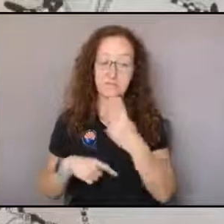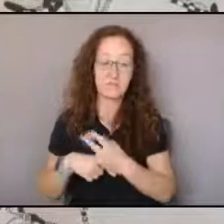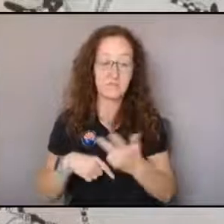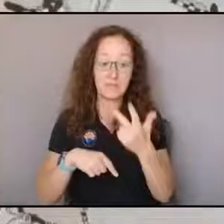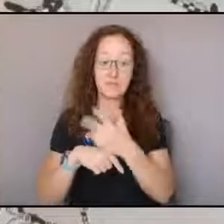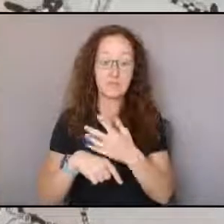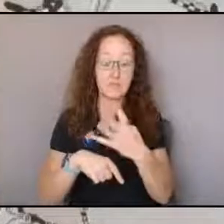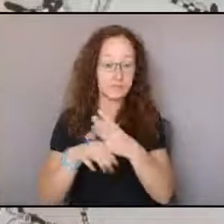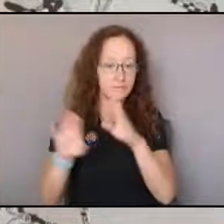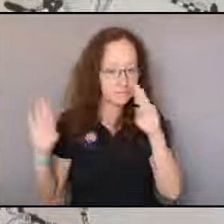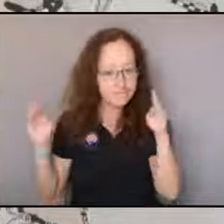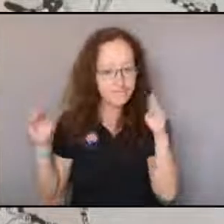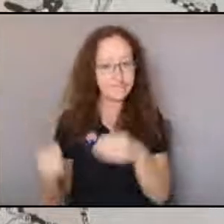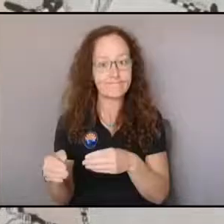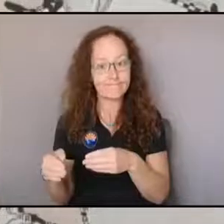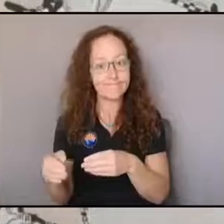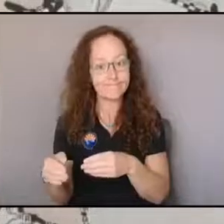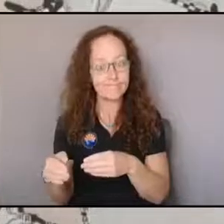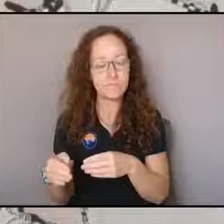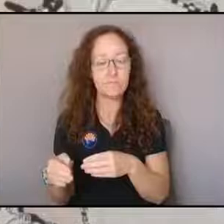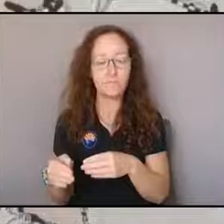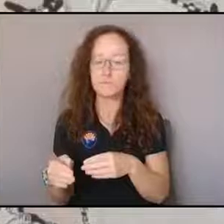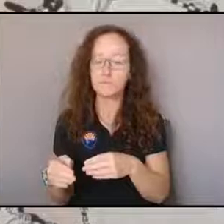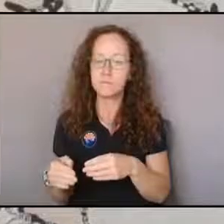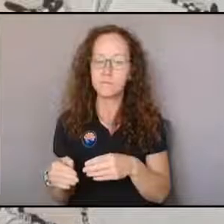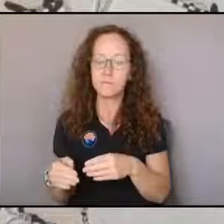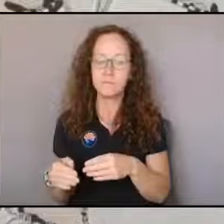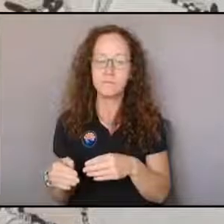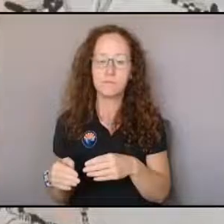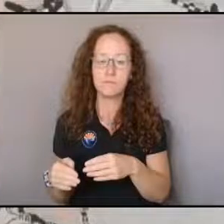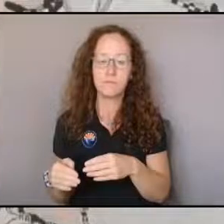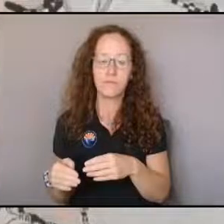LAST SEVERAL DAYS AND AS I HAVE BEEN TALKING ABOUT AND